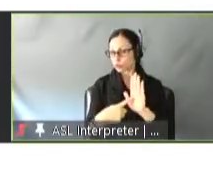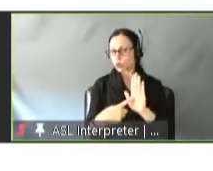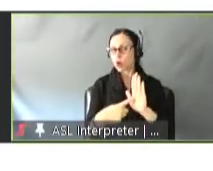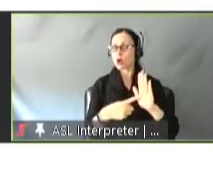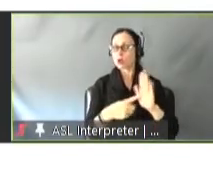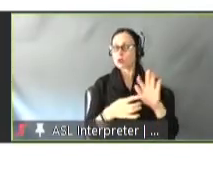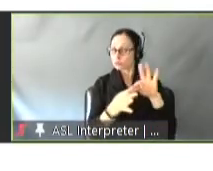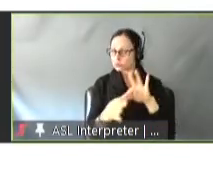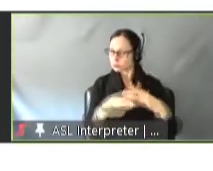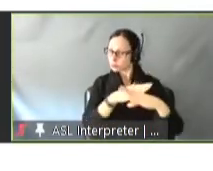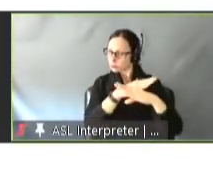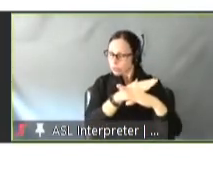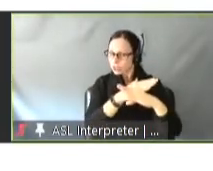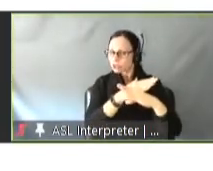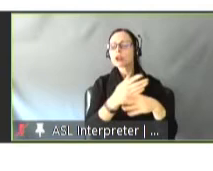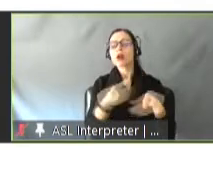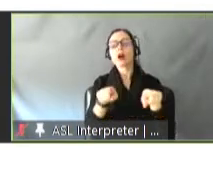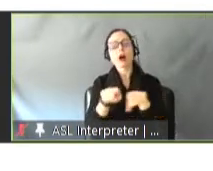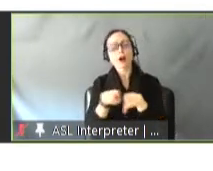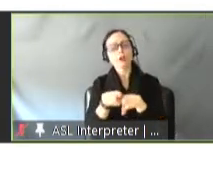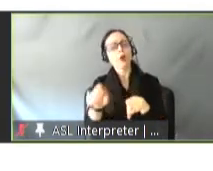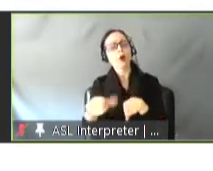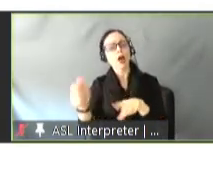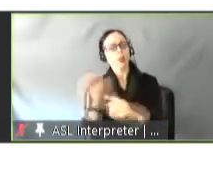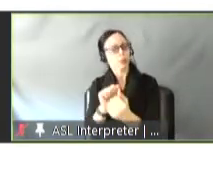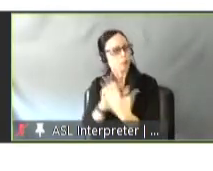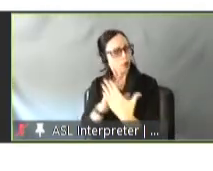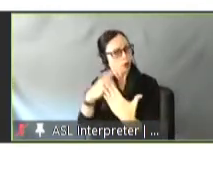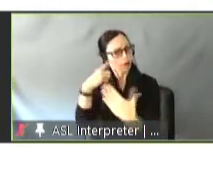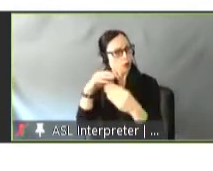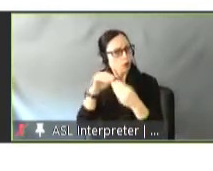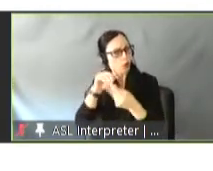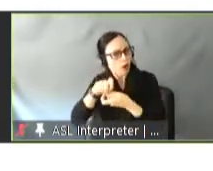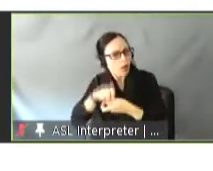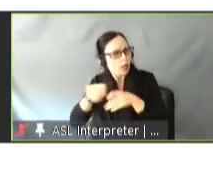way to go about this to be more mechanistic about it to show whether or not antibodies